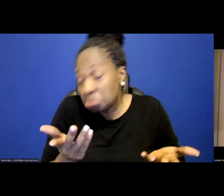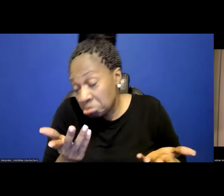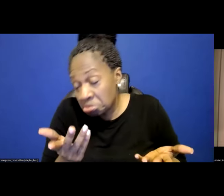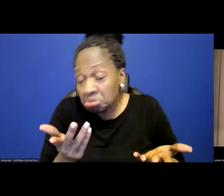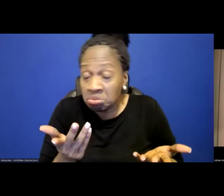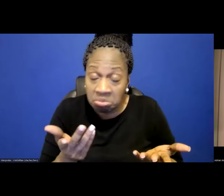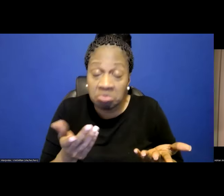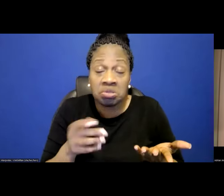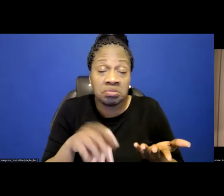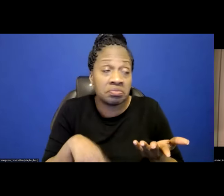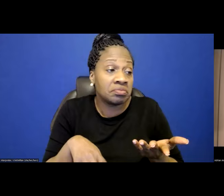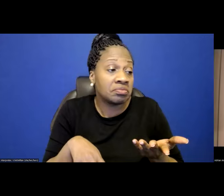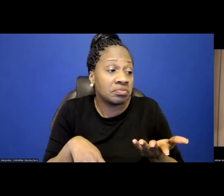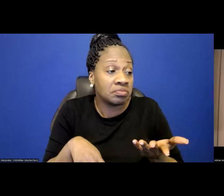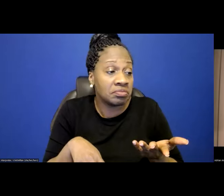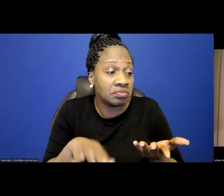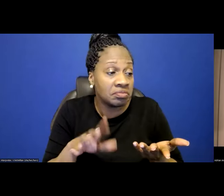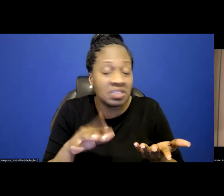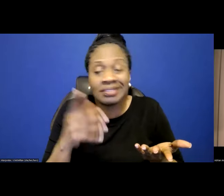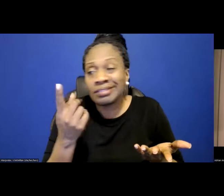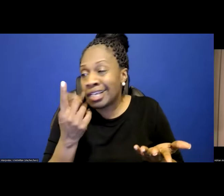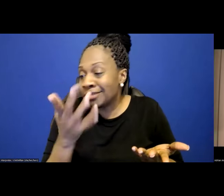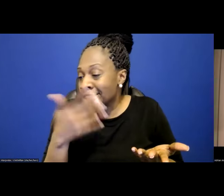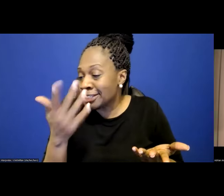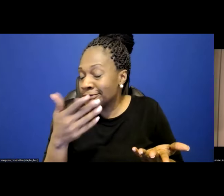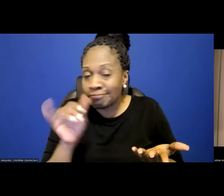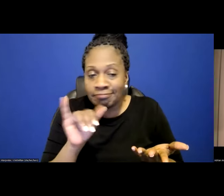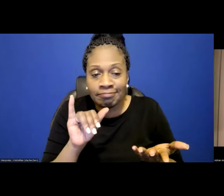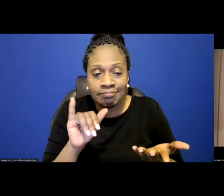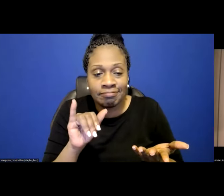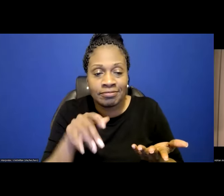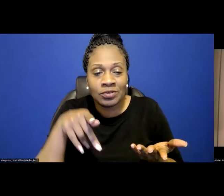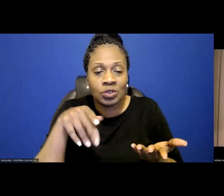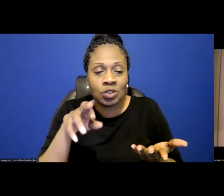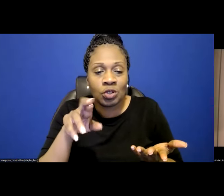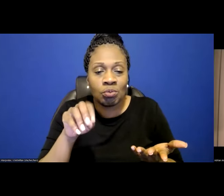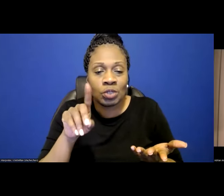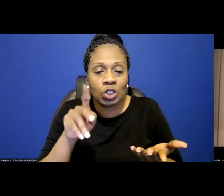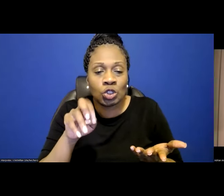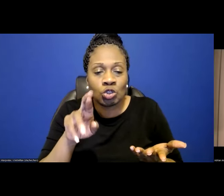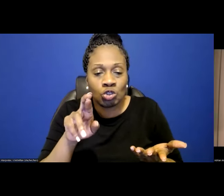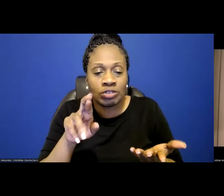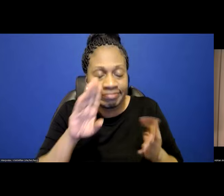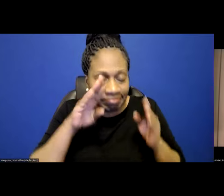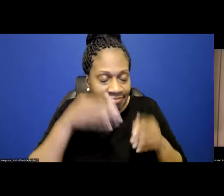It could be something like producers versus centering disability